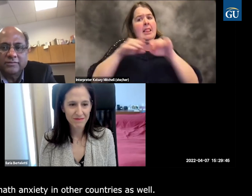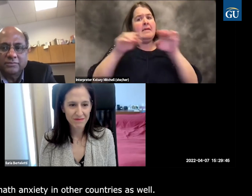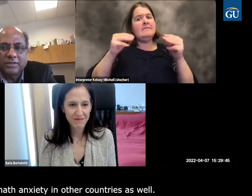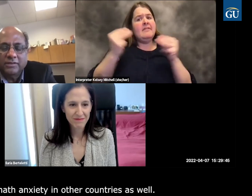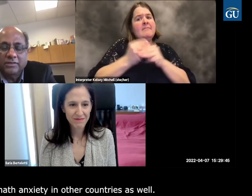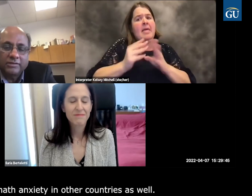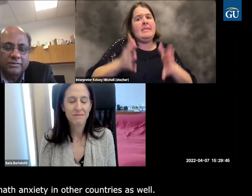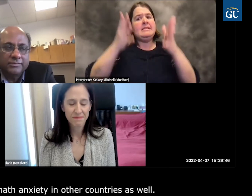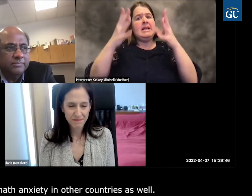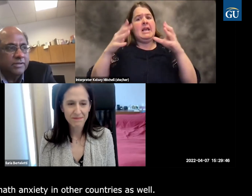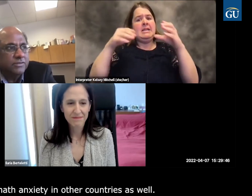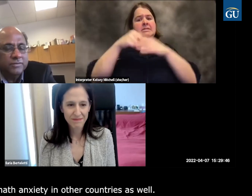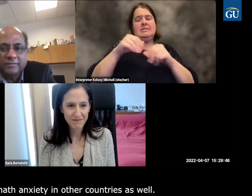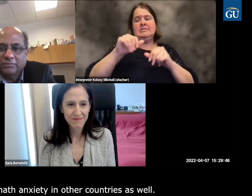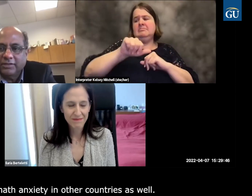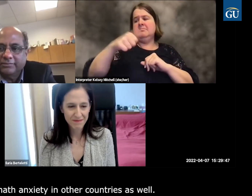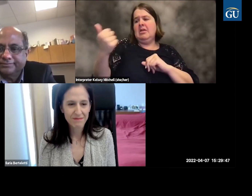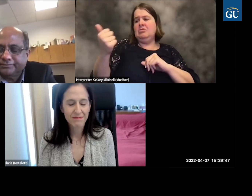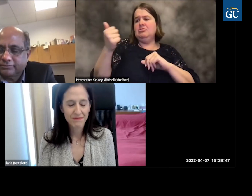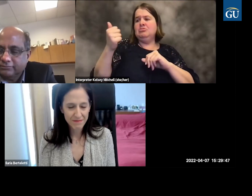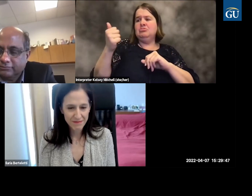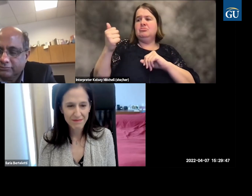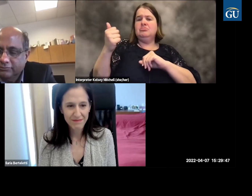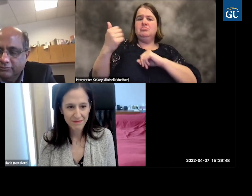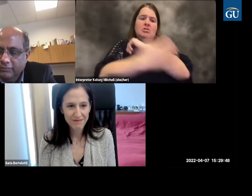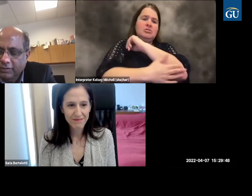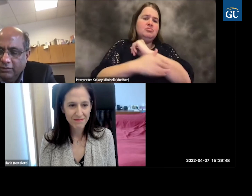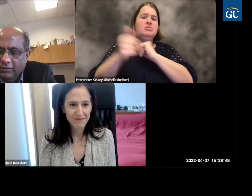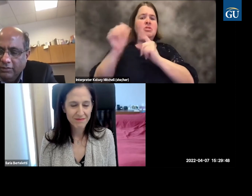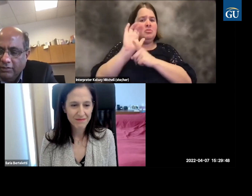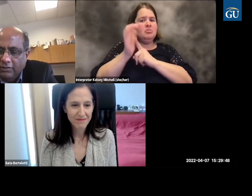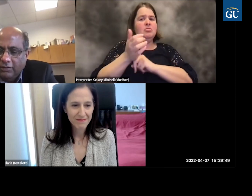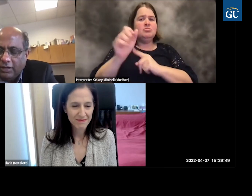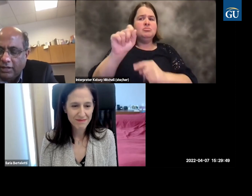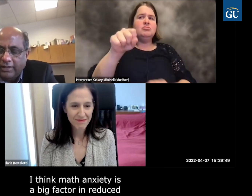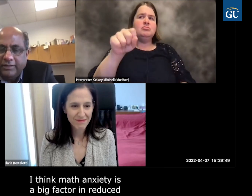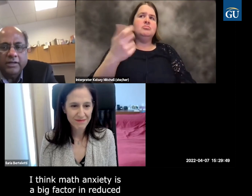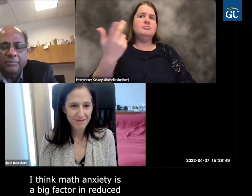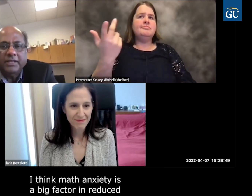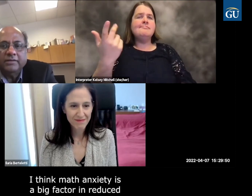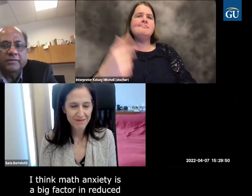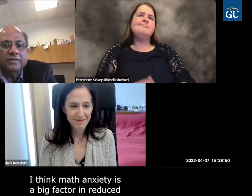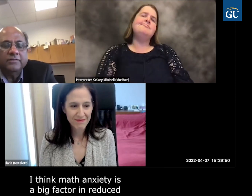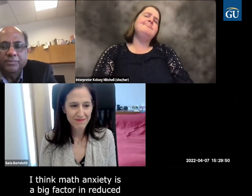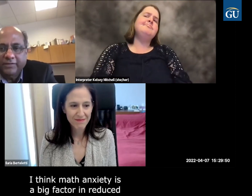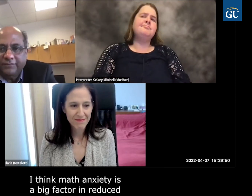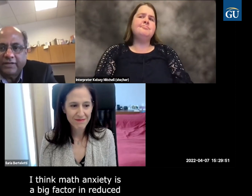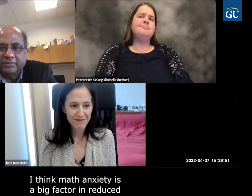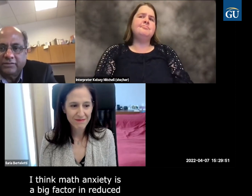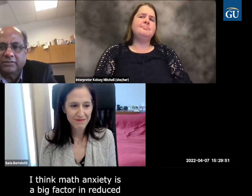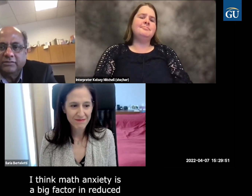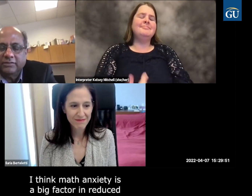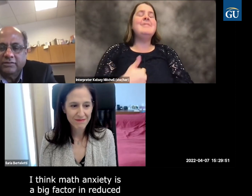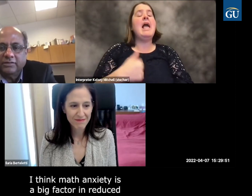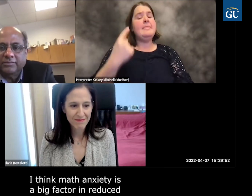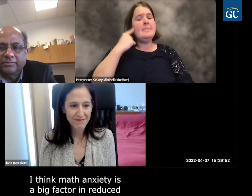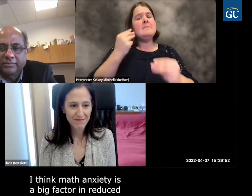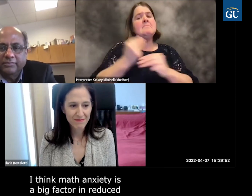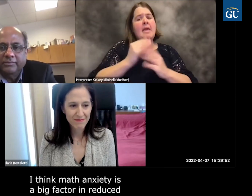well in other countries as well